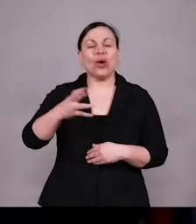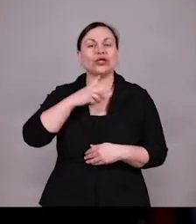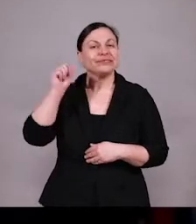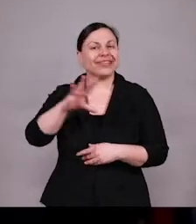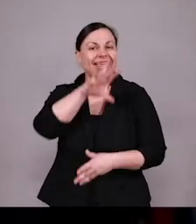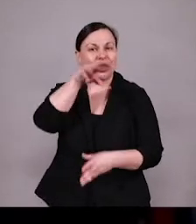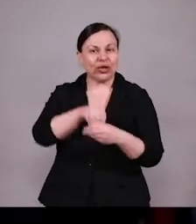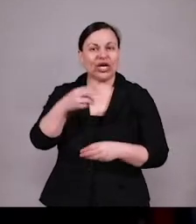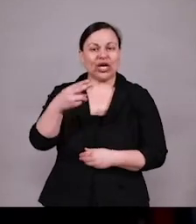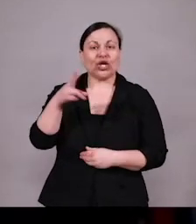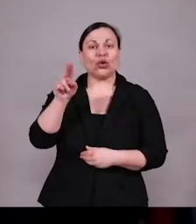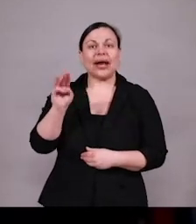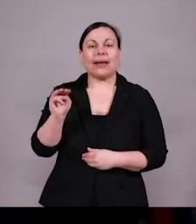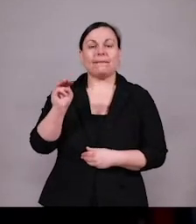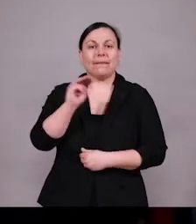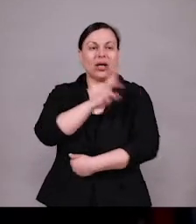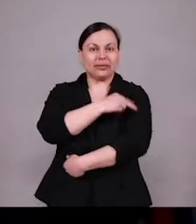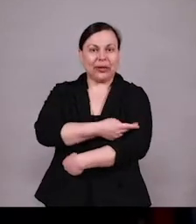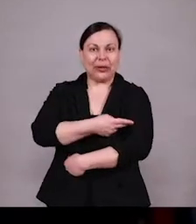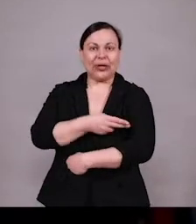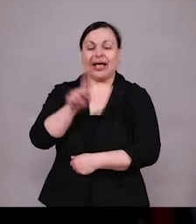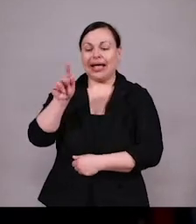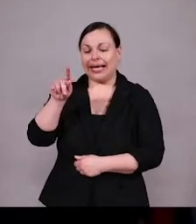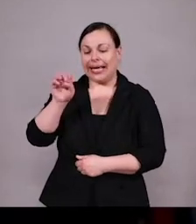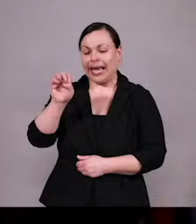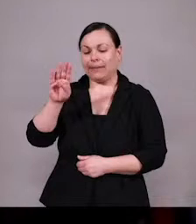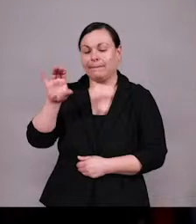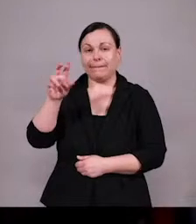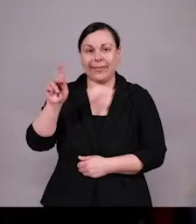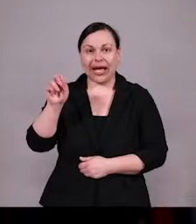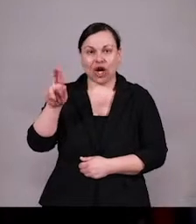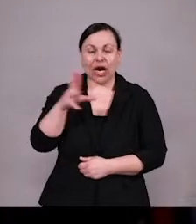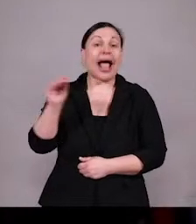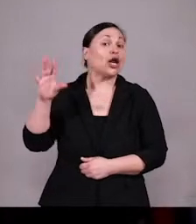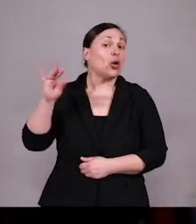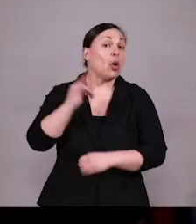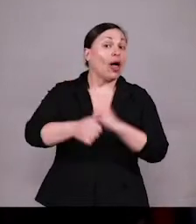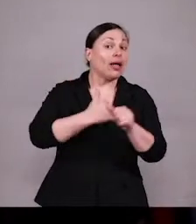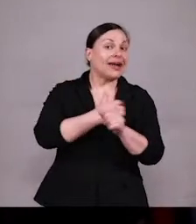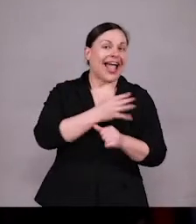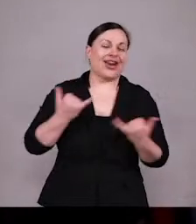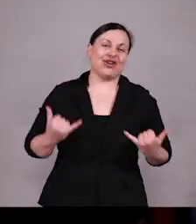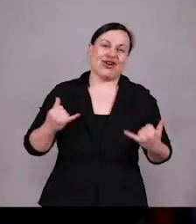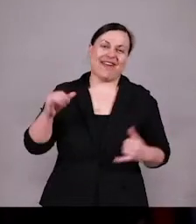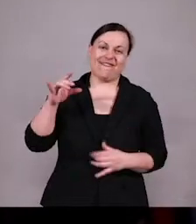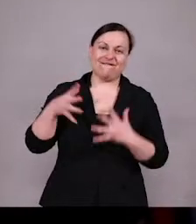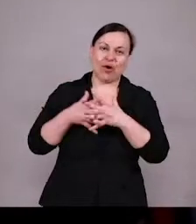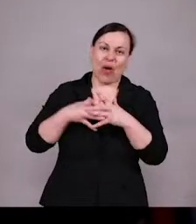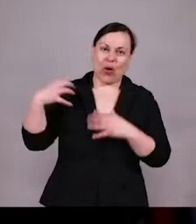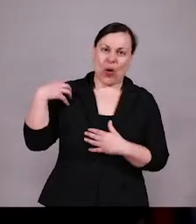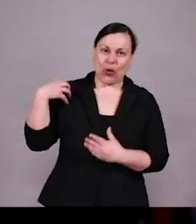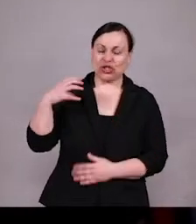including UNMH CEO Kate Becker and Lobo alum and current head football coach Danny Gonzales